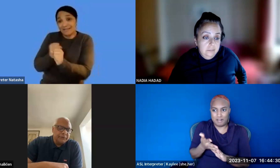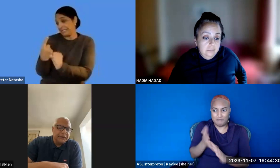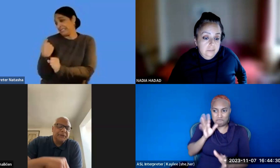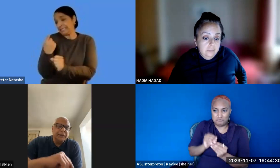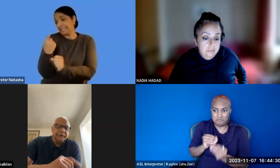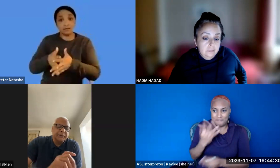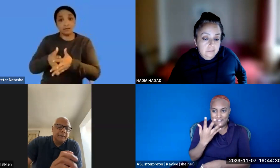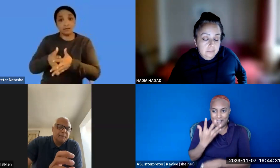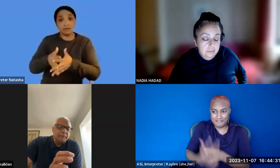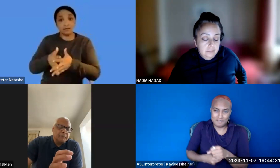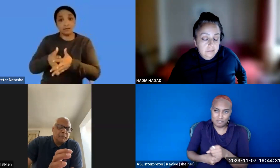Or 6 years.